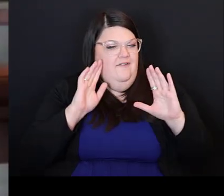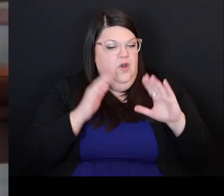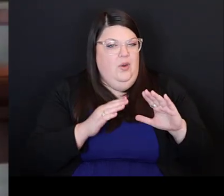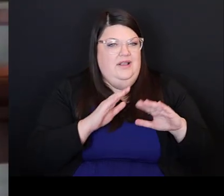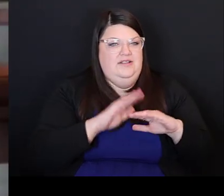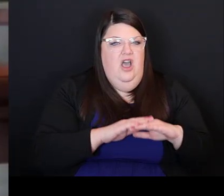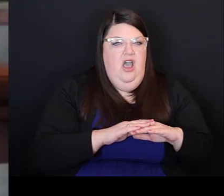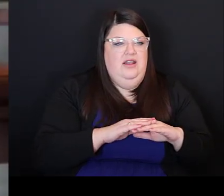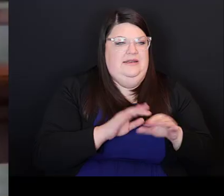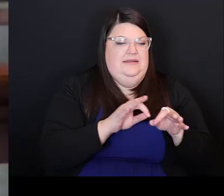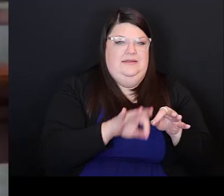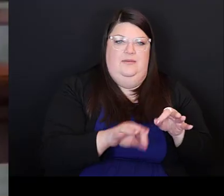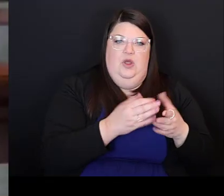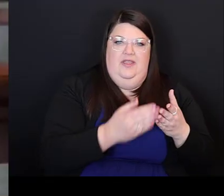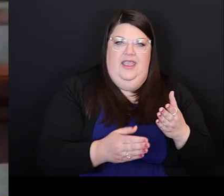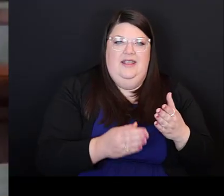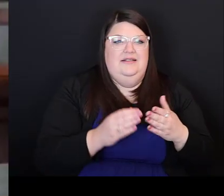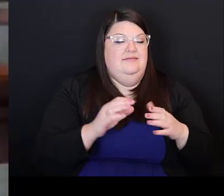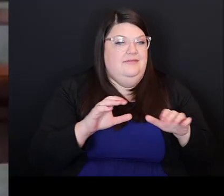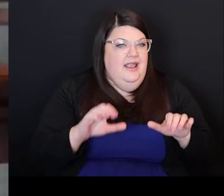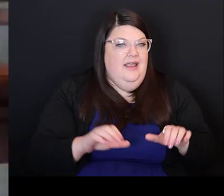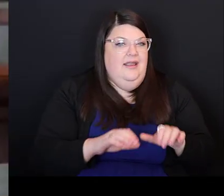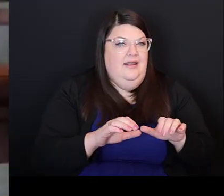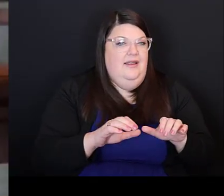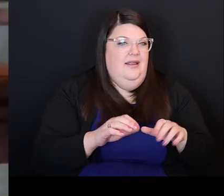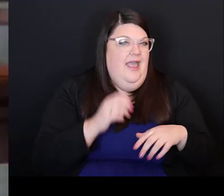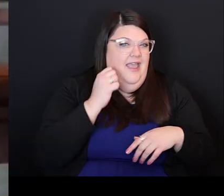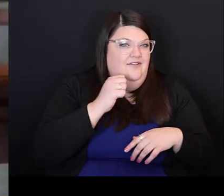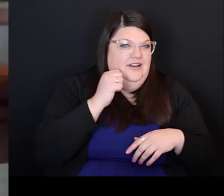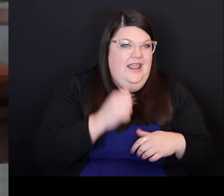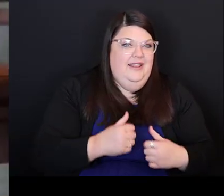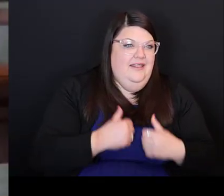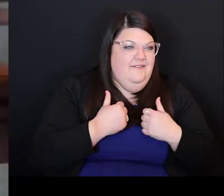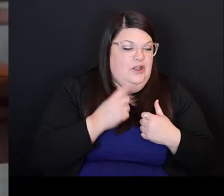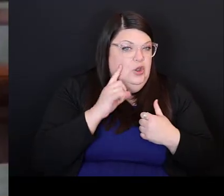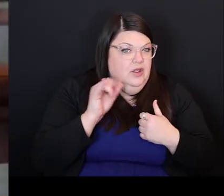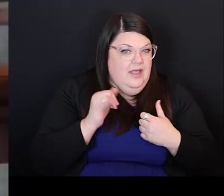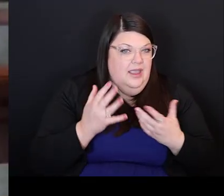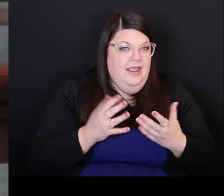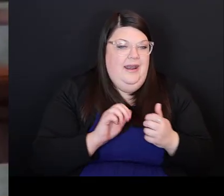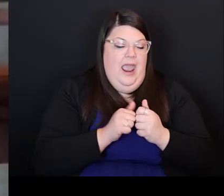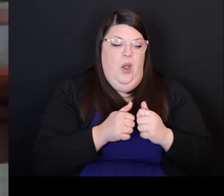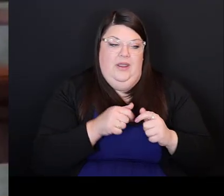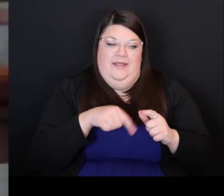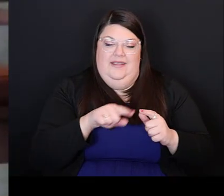but focus on what your activities of daily living are and how these devices can benefit you.